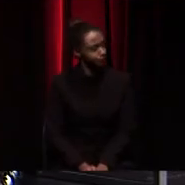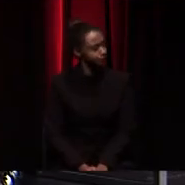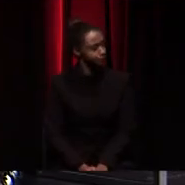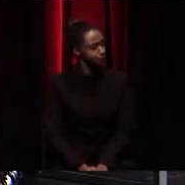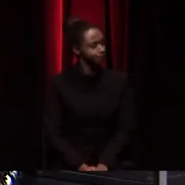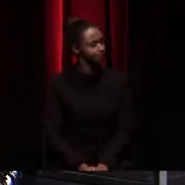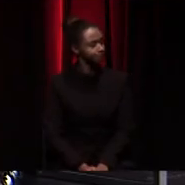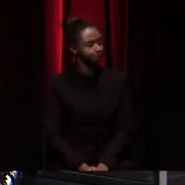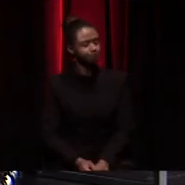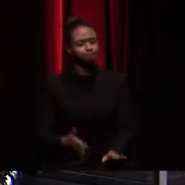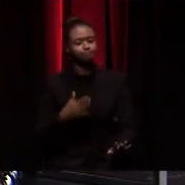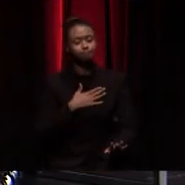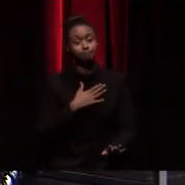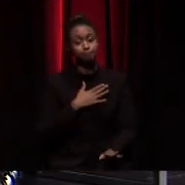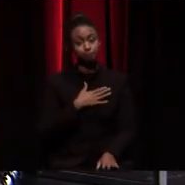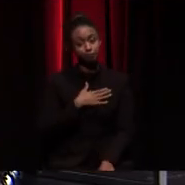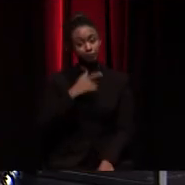There is a vision...